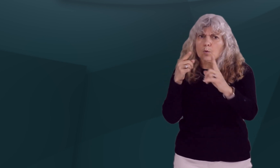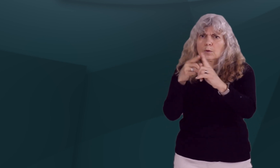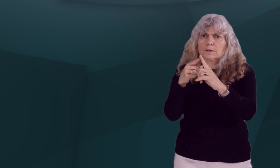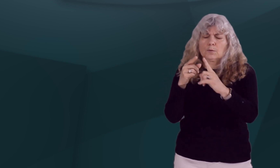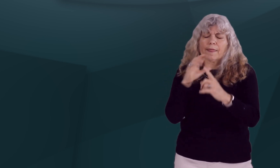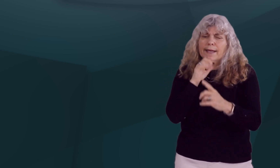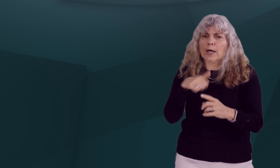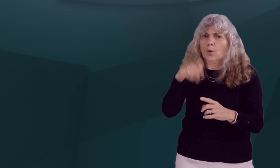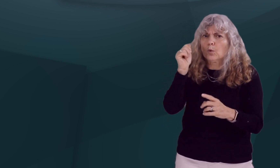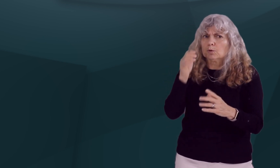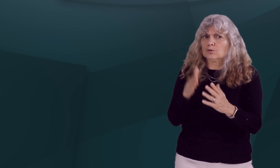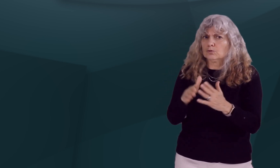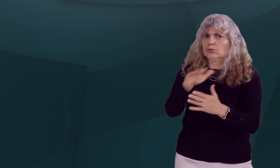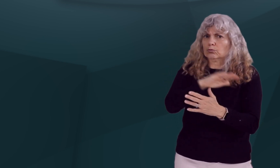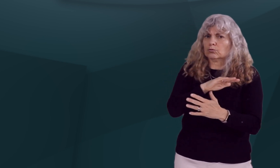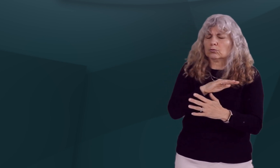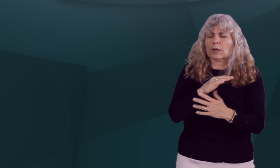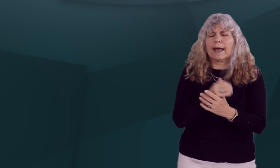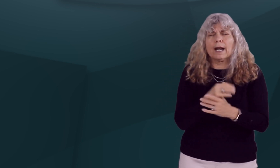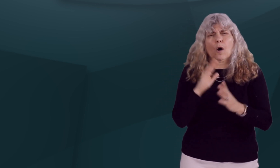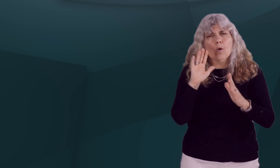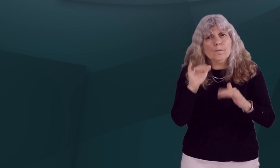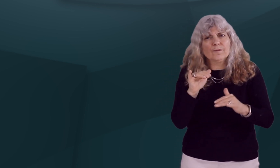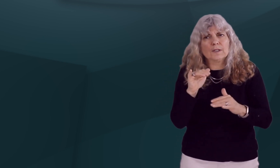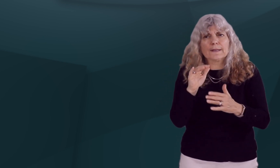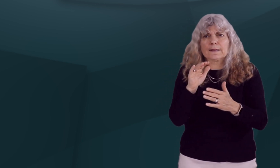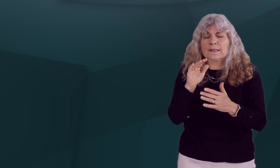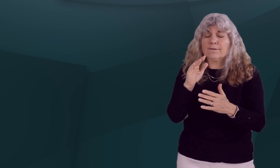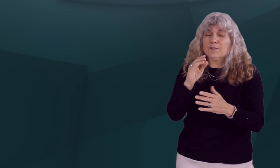You can add more complex goals as they become older and go through high school.